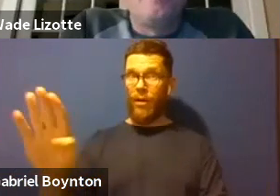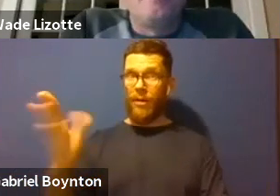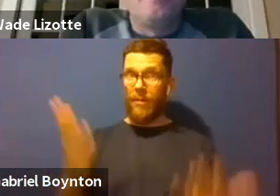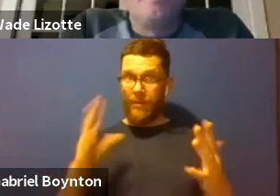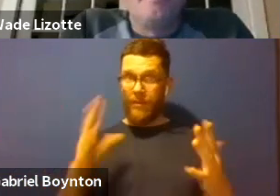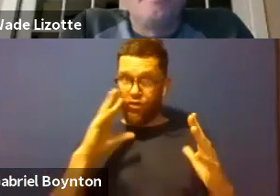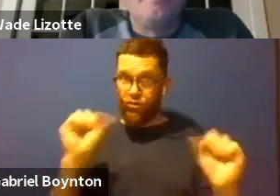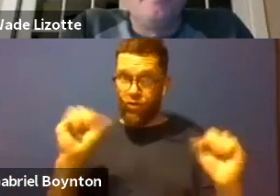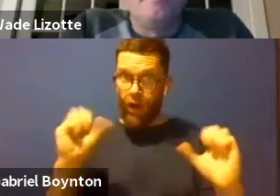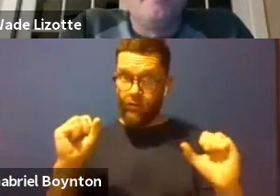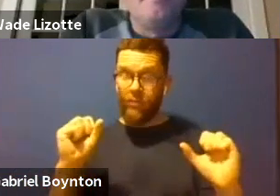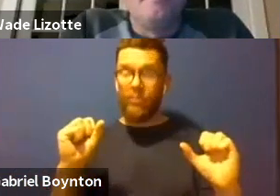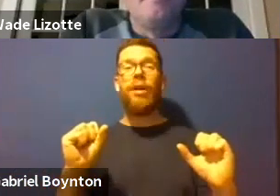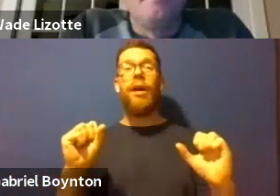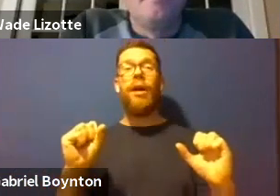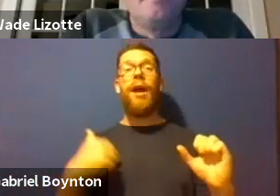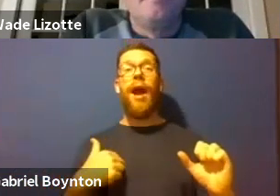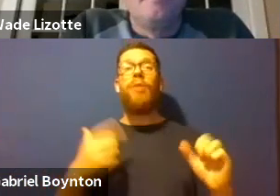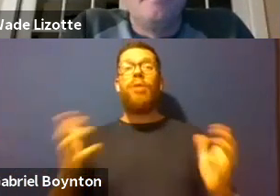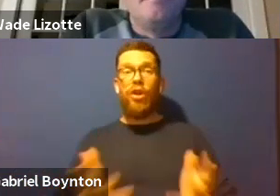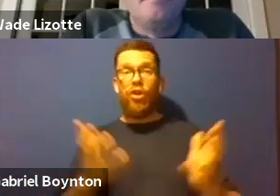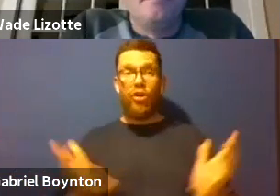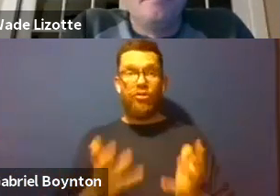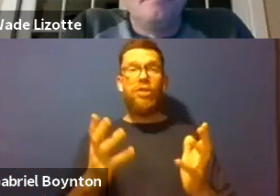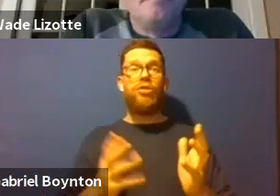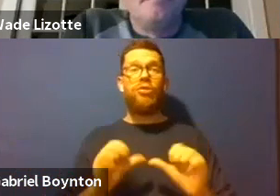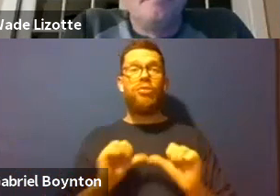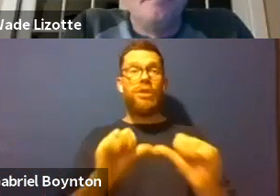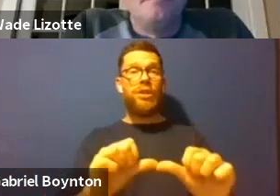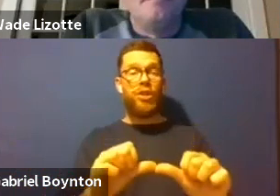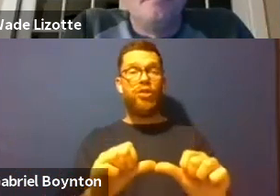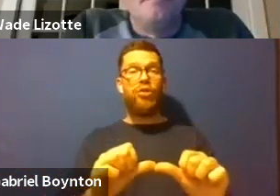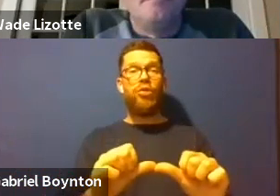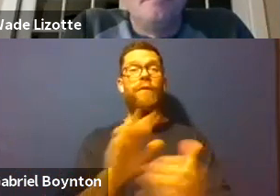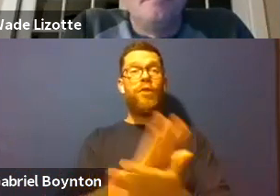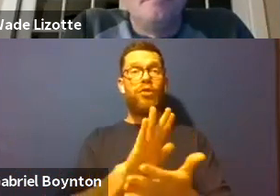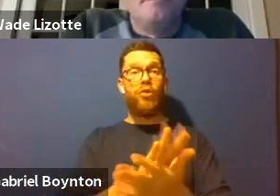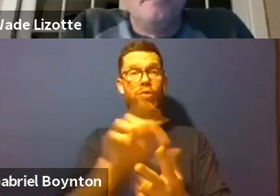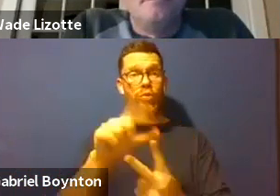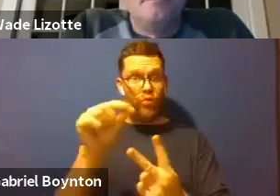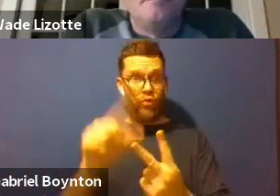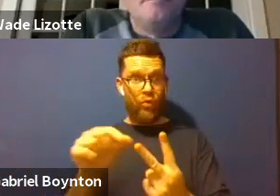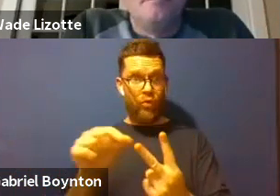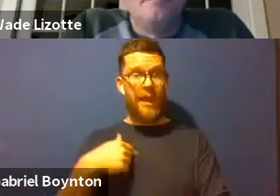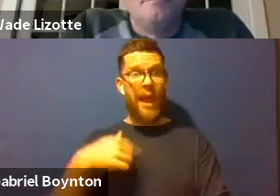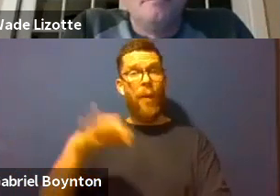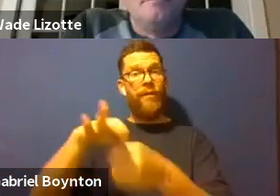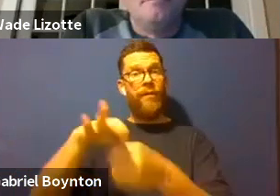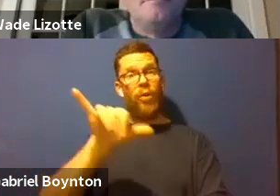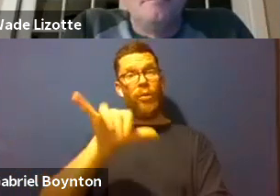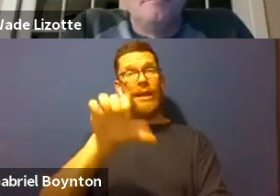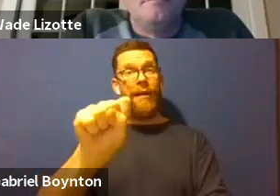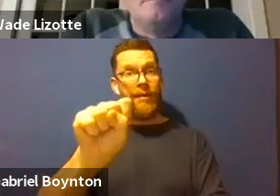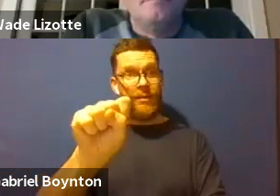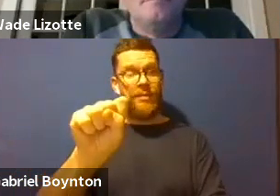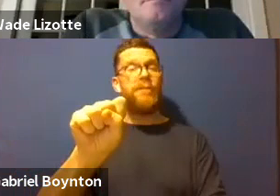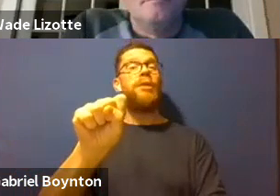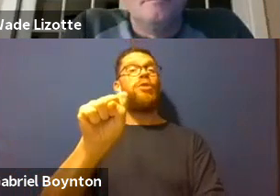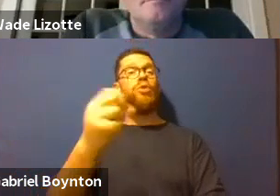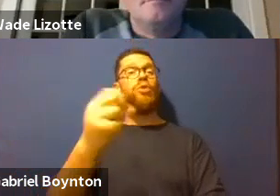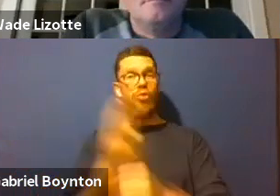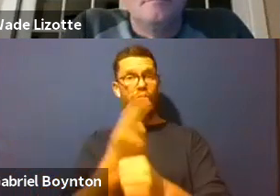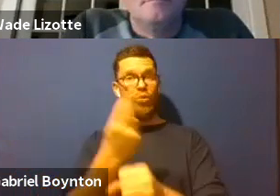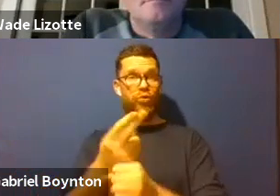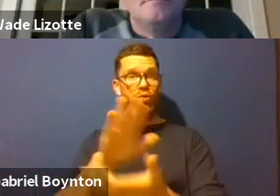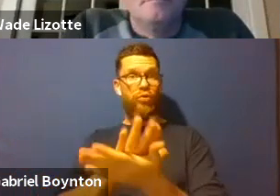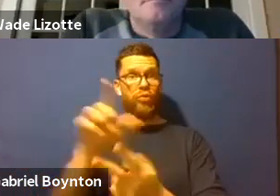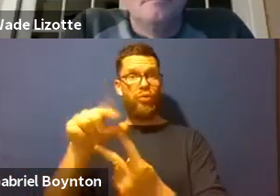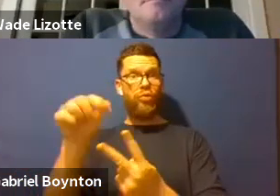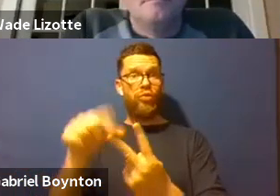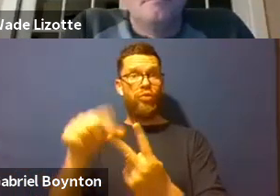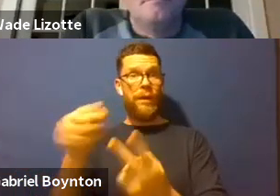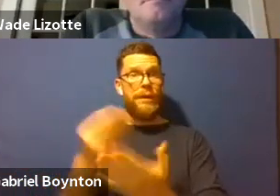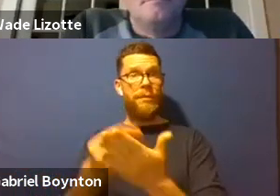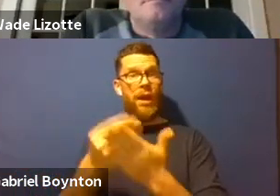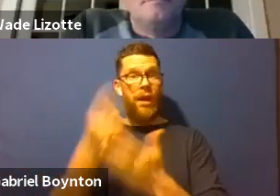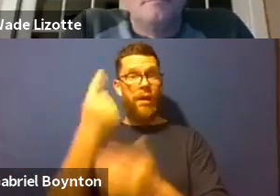Deniz Savas: I would, I would encourage us to continue to grow out the school choice and I will actually vote yes to use school choice money for operational expenses. If they go towards technology and the build out of technology.